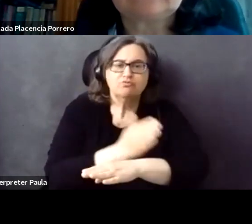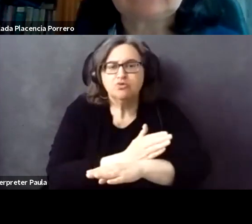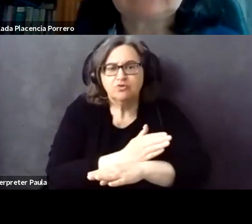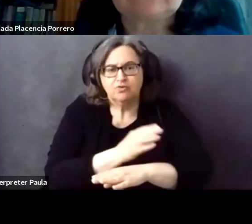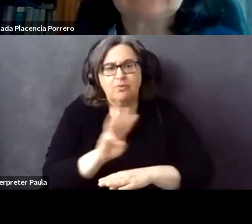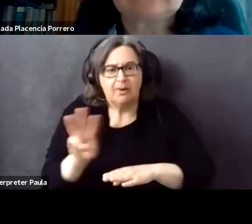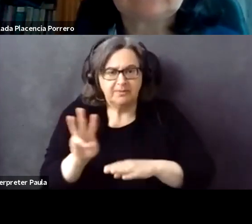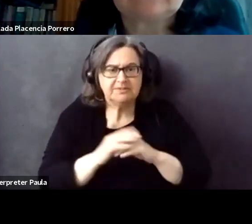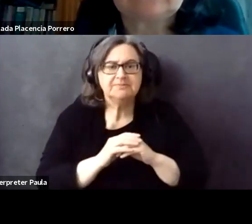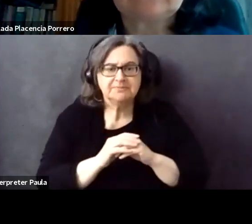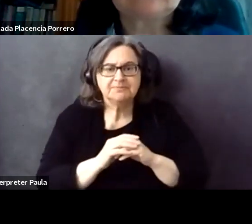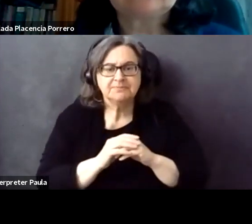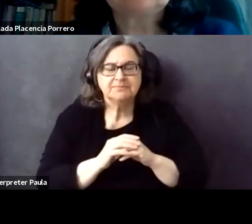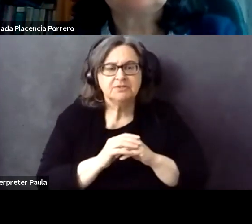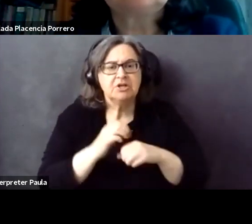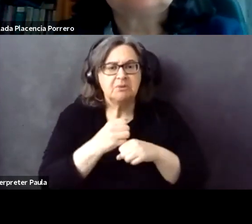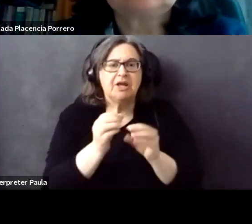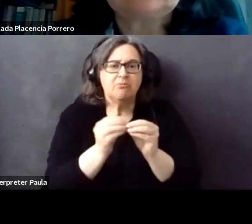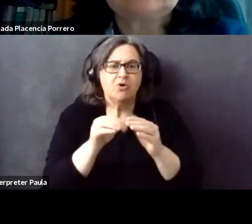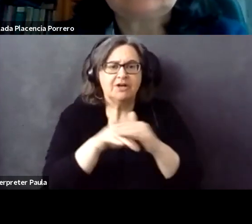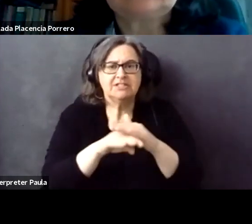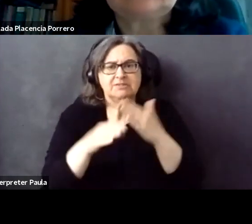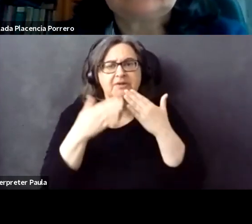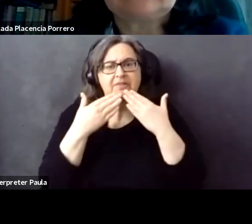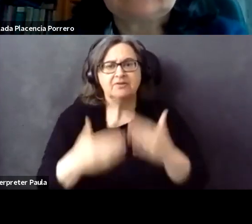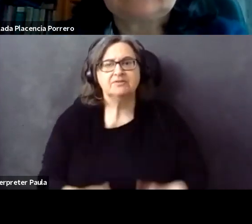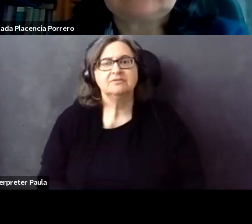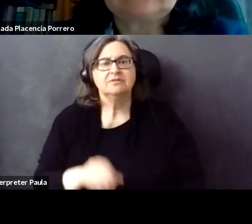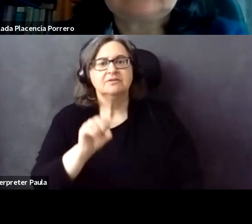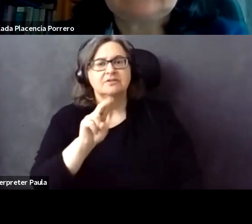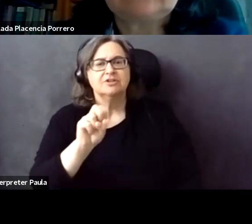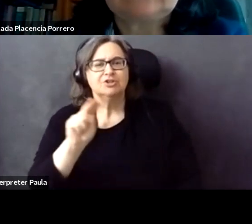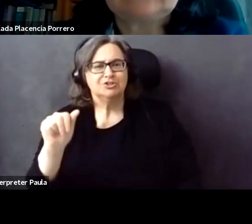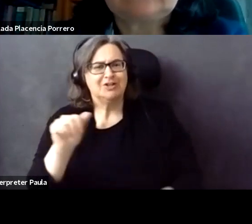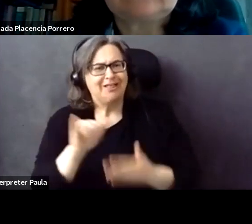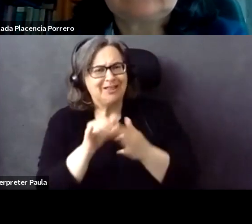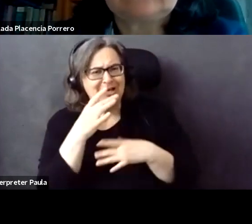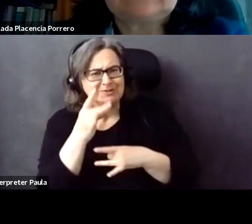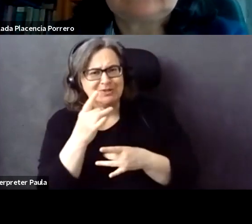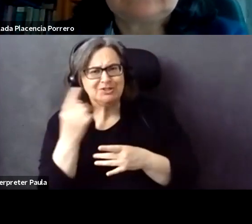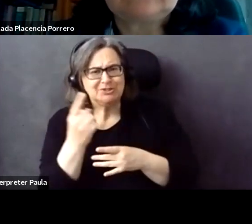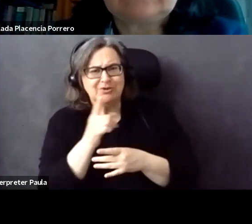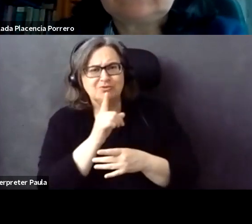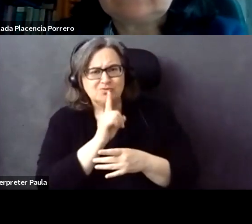And it gives you some key proposals how to improve your website on accessibility. Thank you.